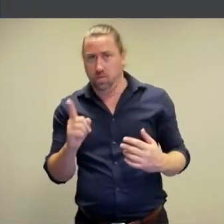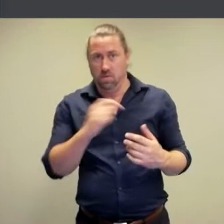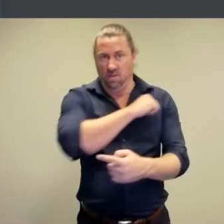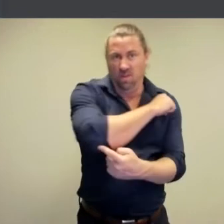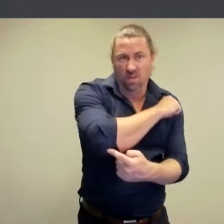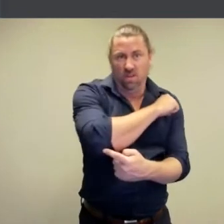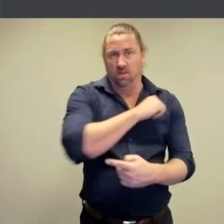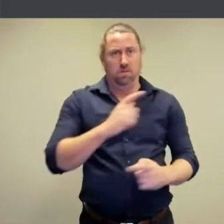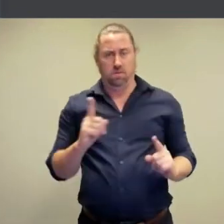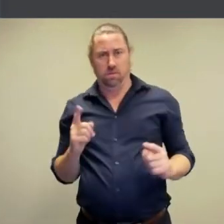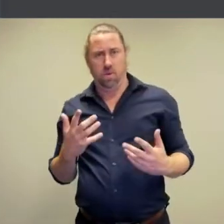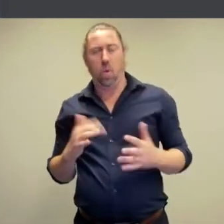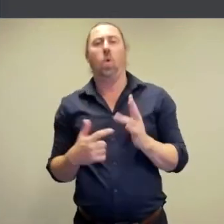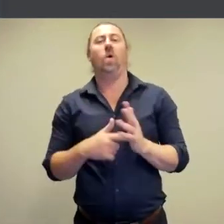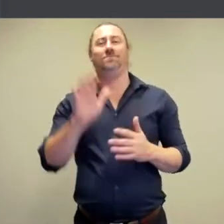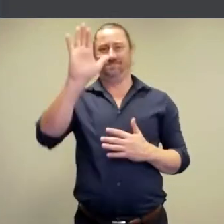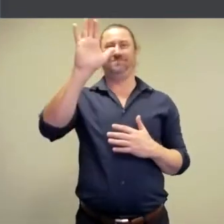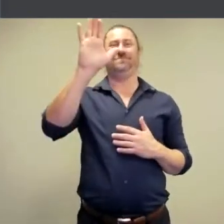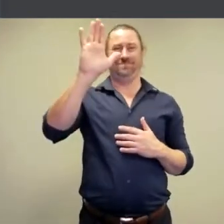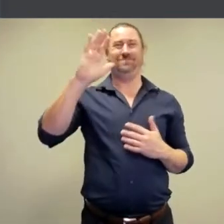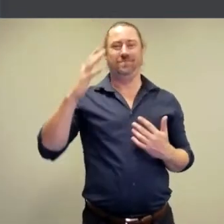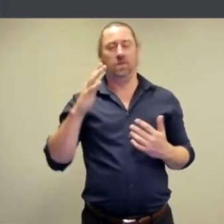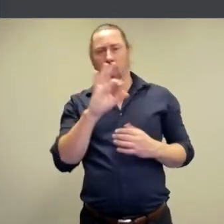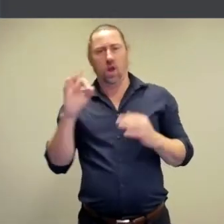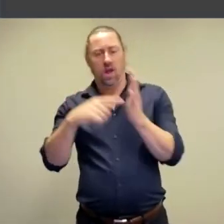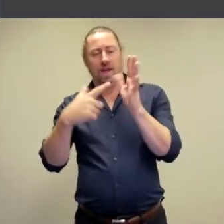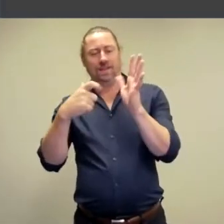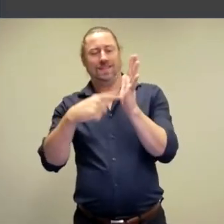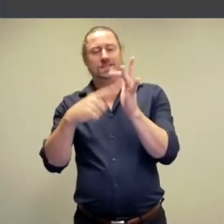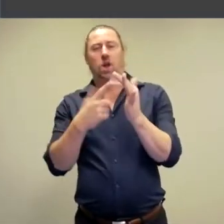should we